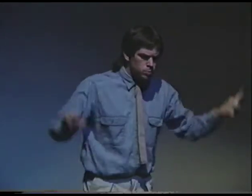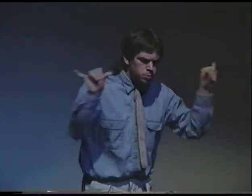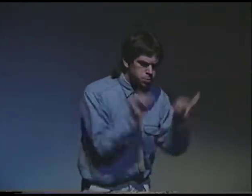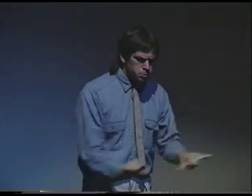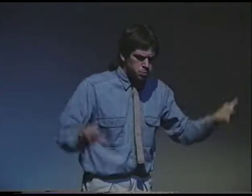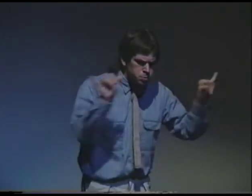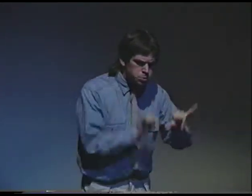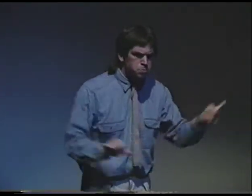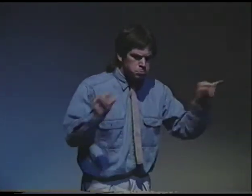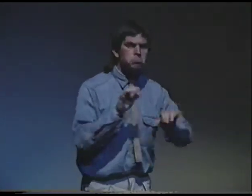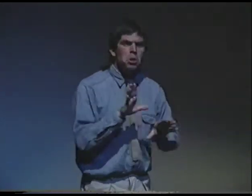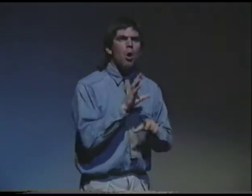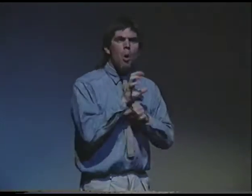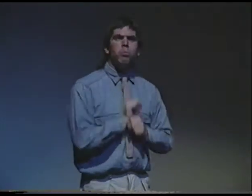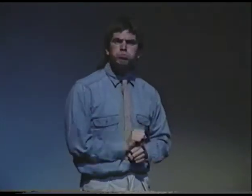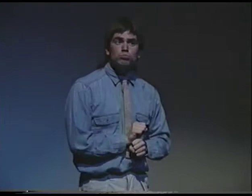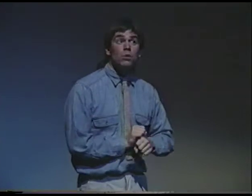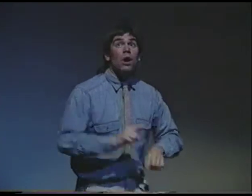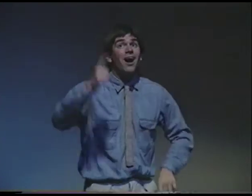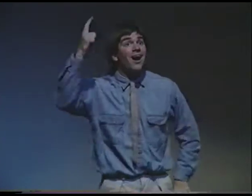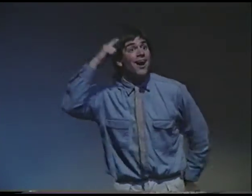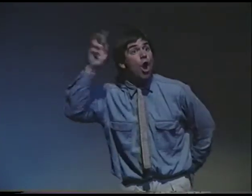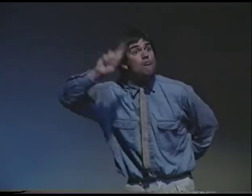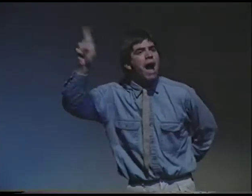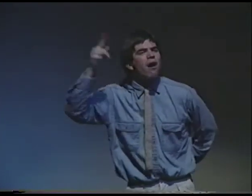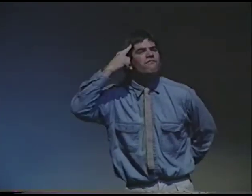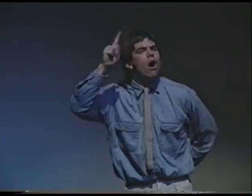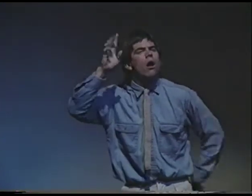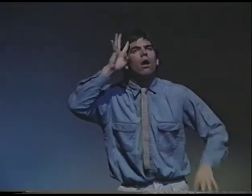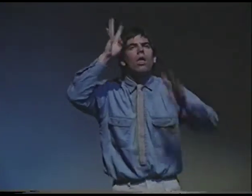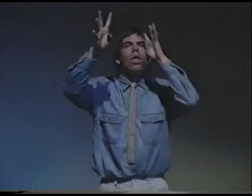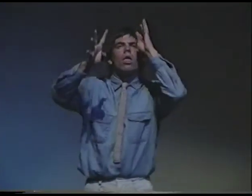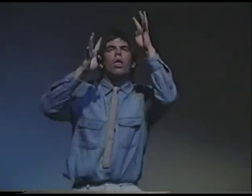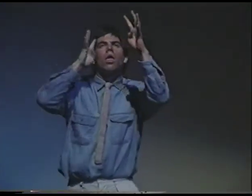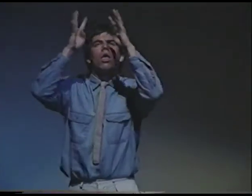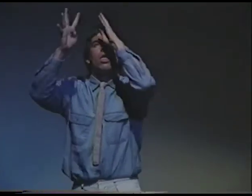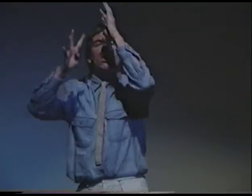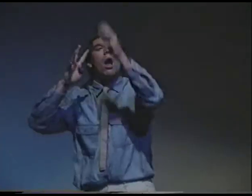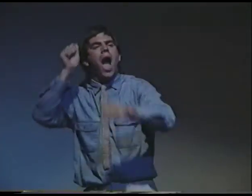everyday things that you have to think about. But the right side of your brain is